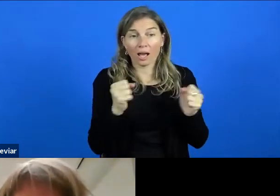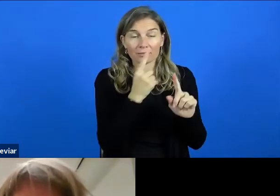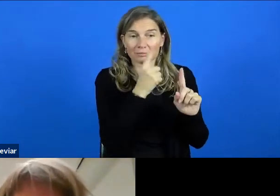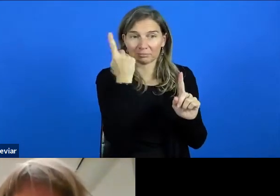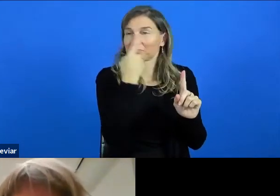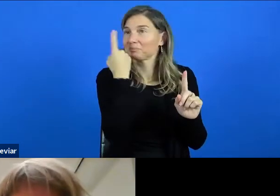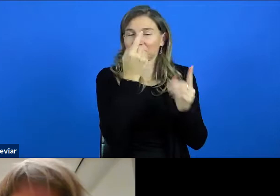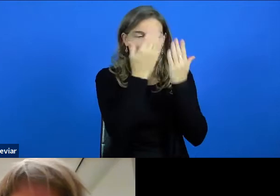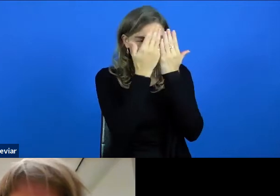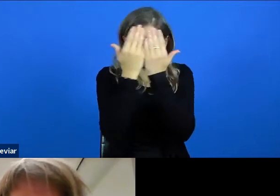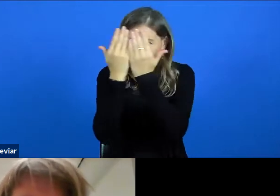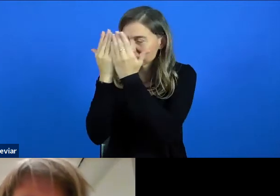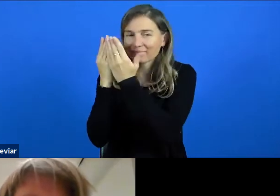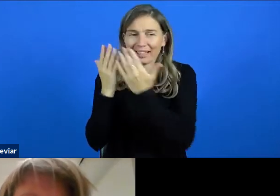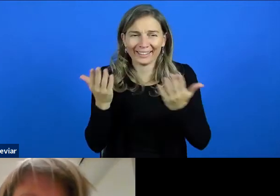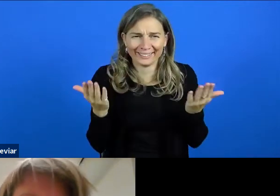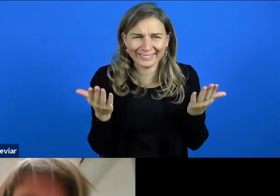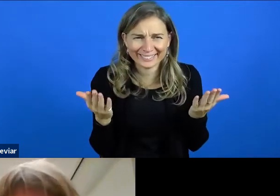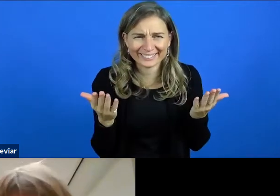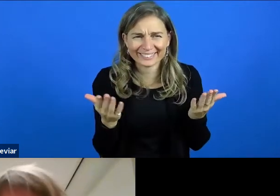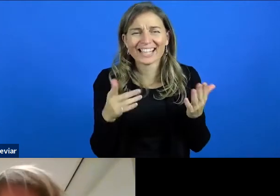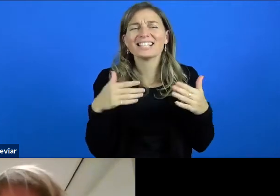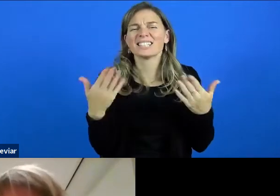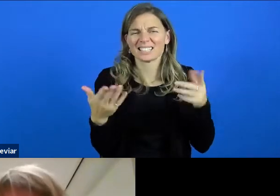Because something happens technically, so, this is the image